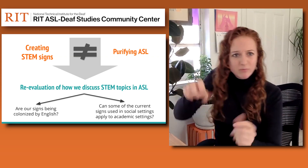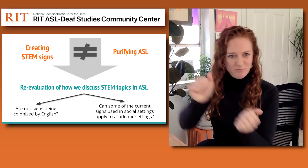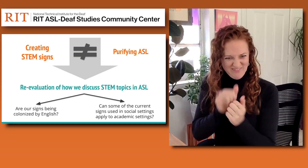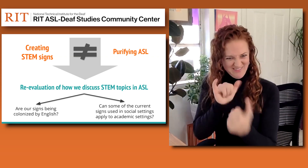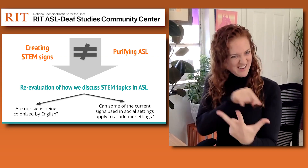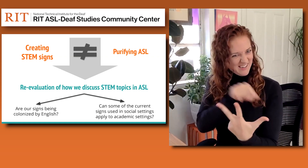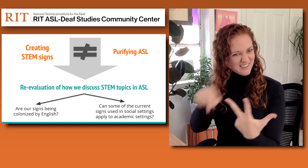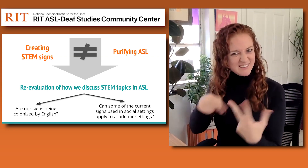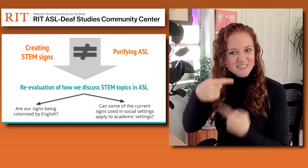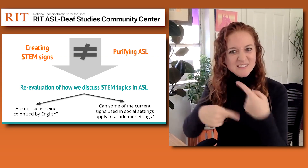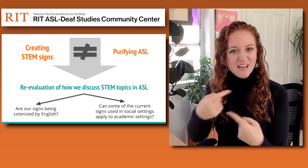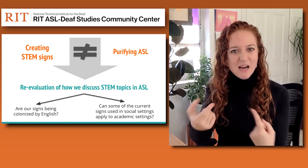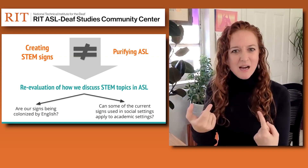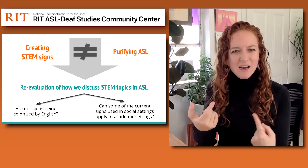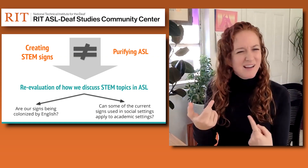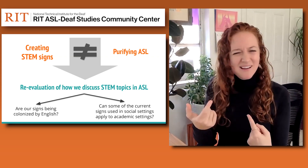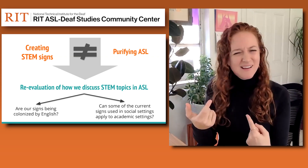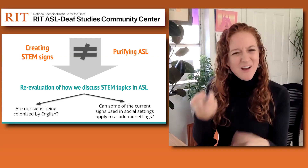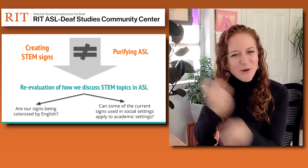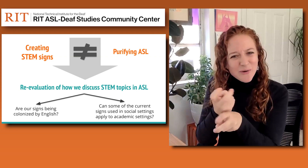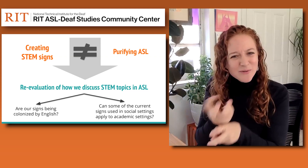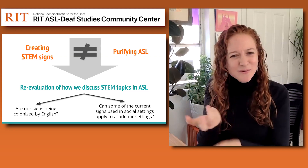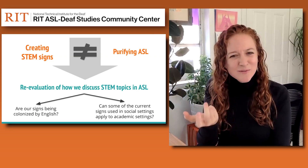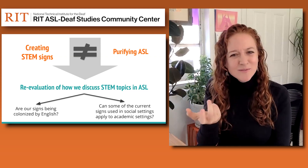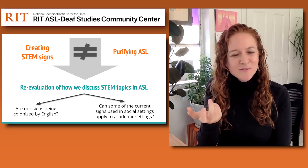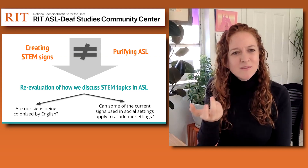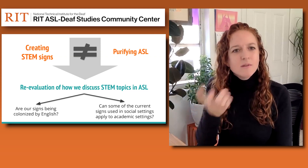of how do we go from those different states?